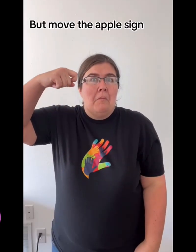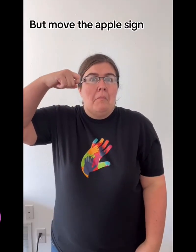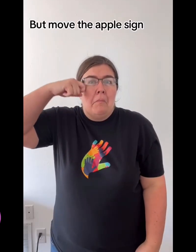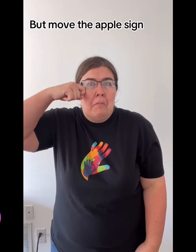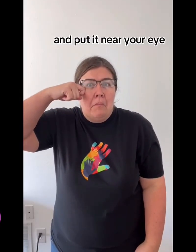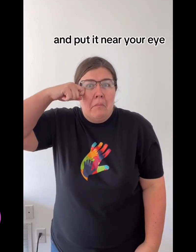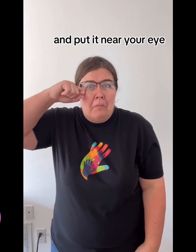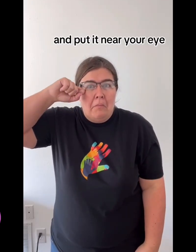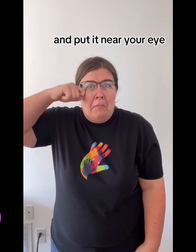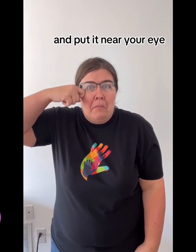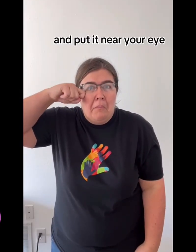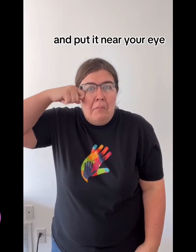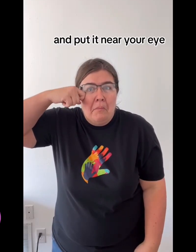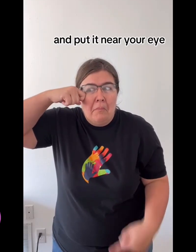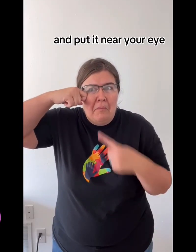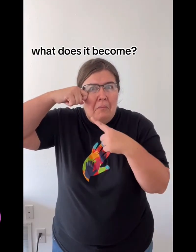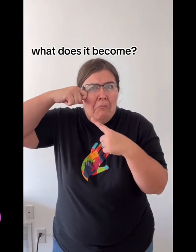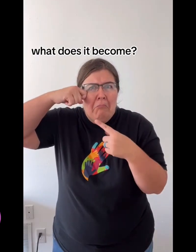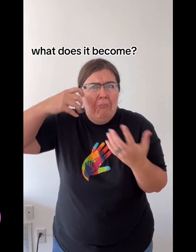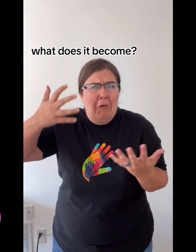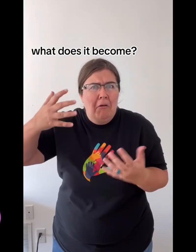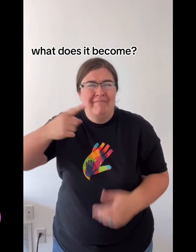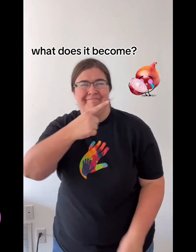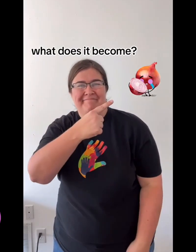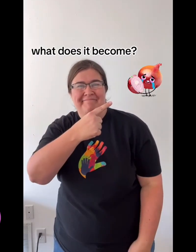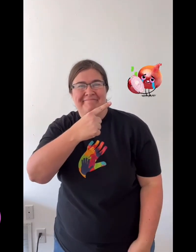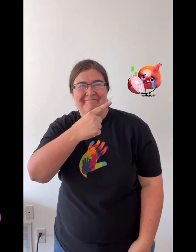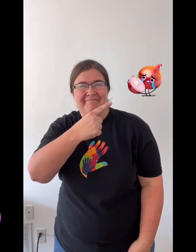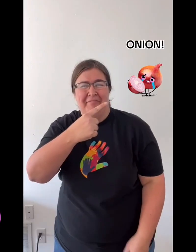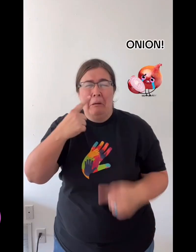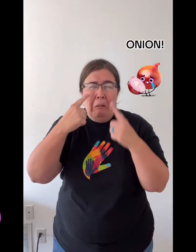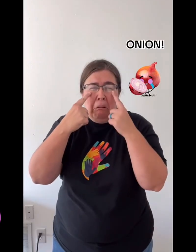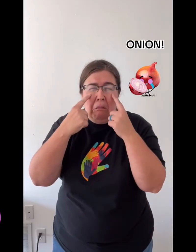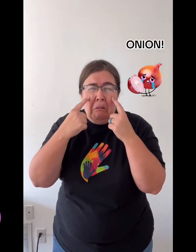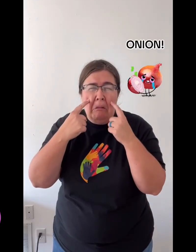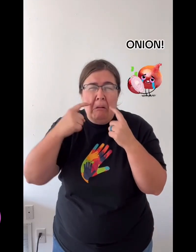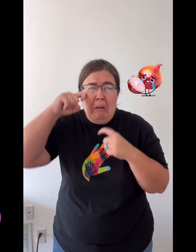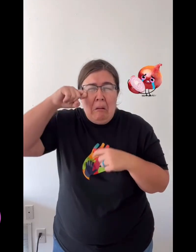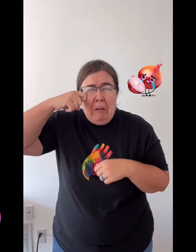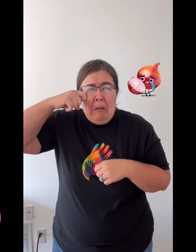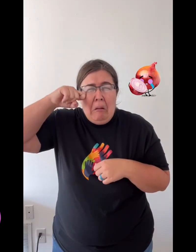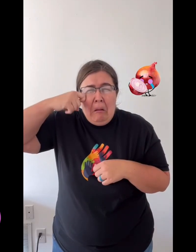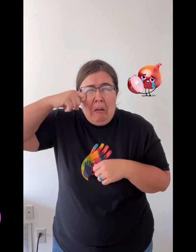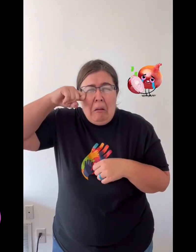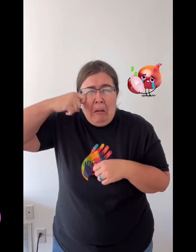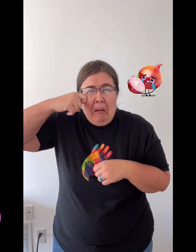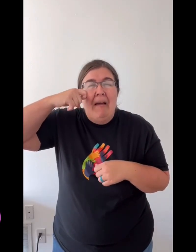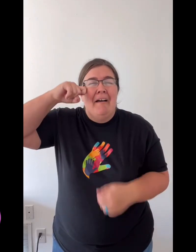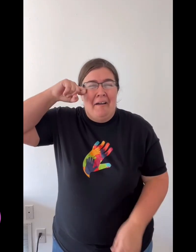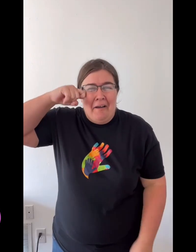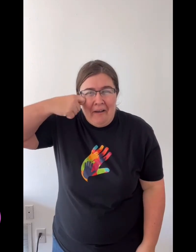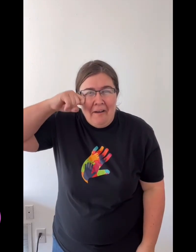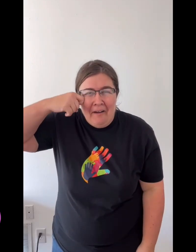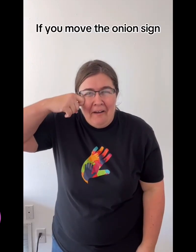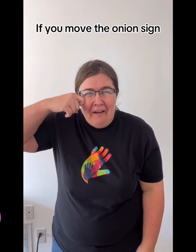the apple sign and put it near your eye. What does it become? Onion.